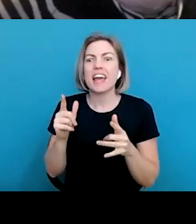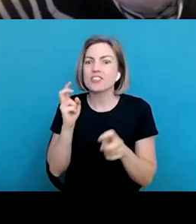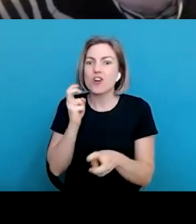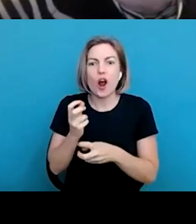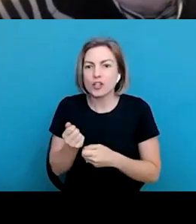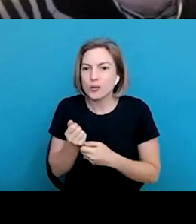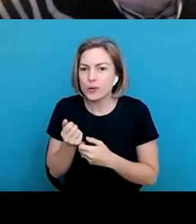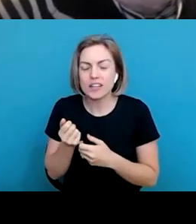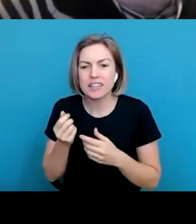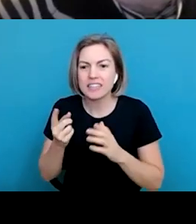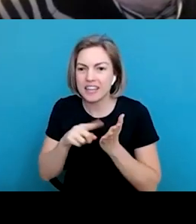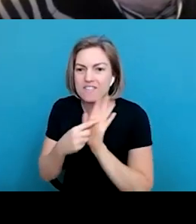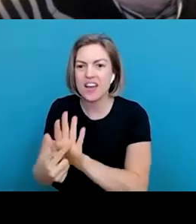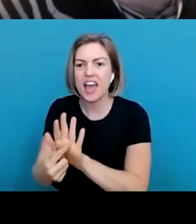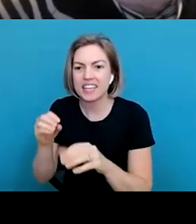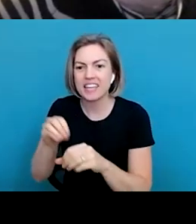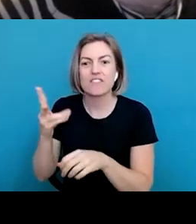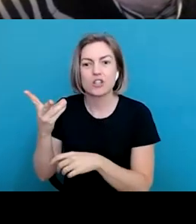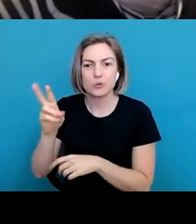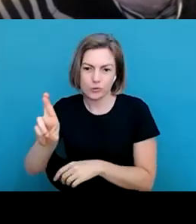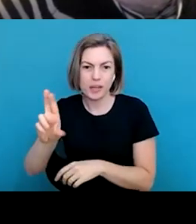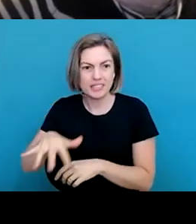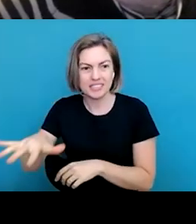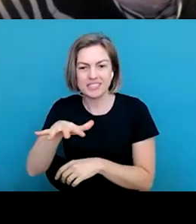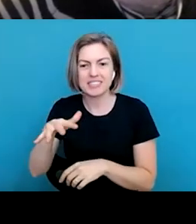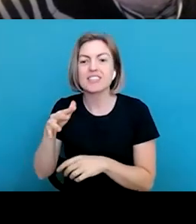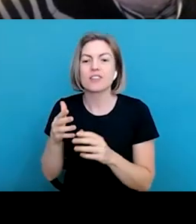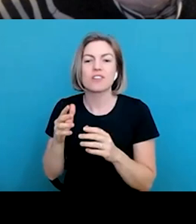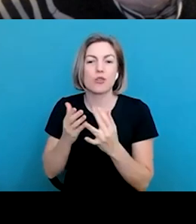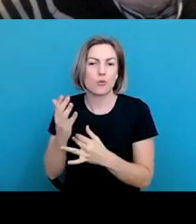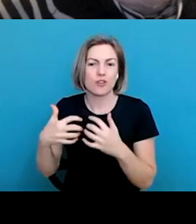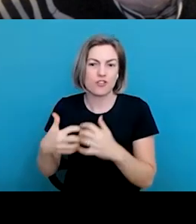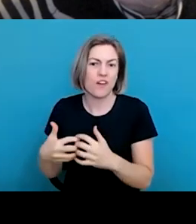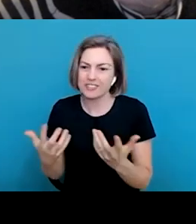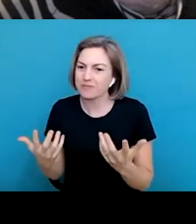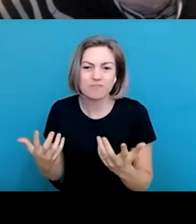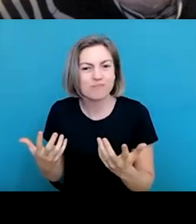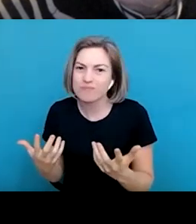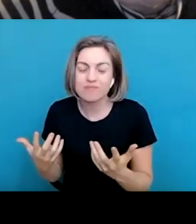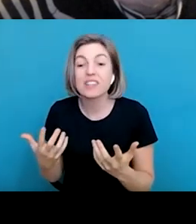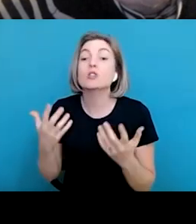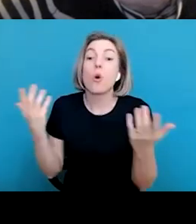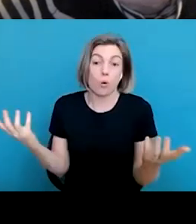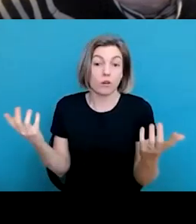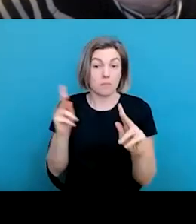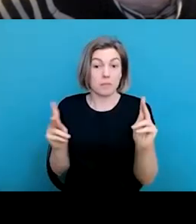virtual space because it is not through devices. The controllers. What people have done is they actually have this